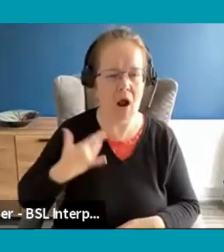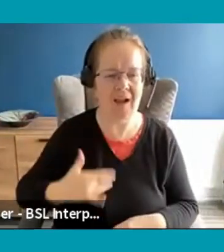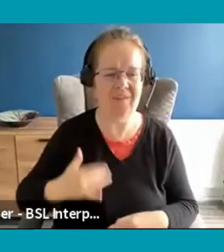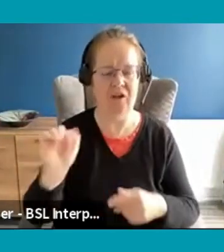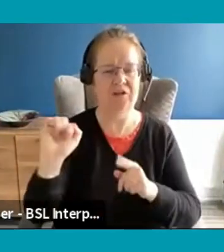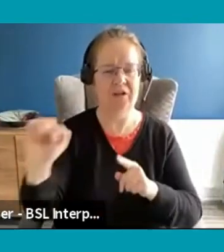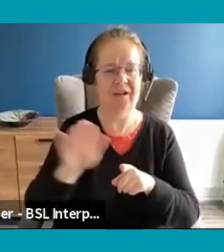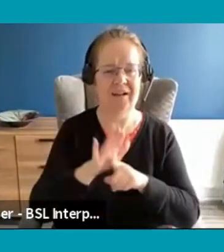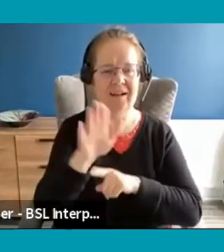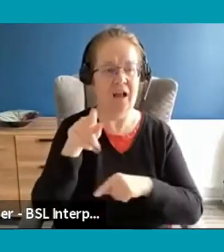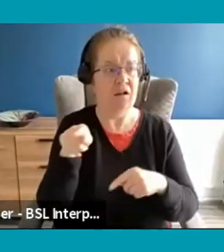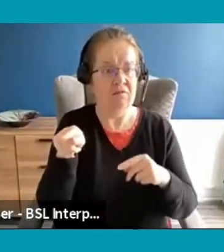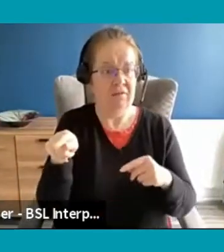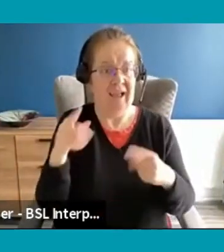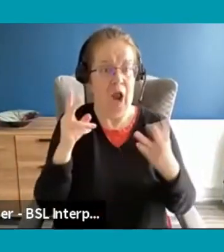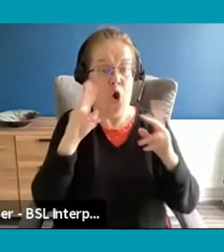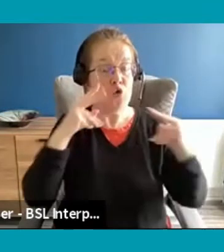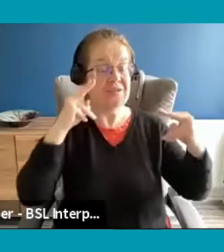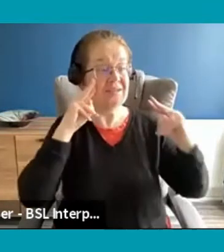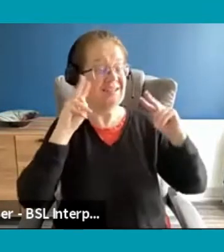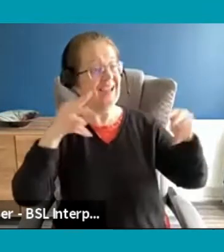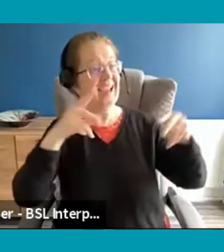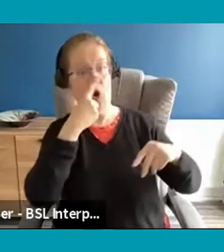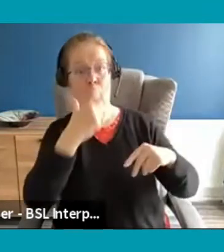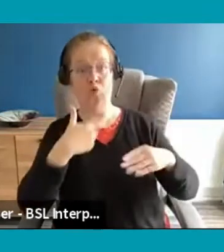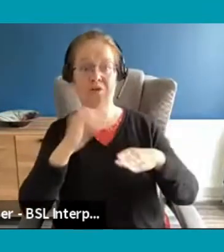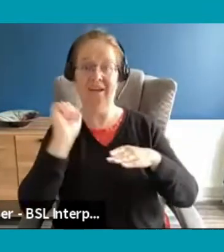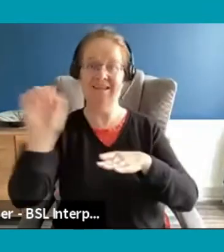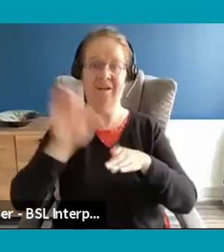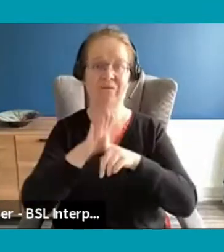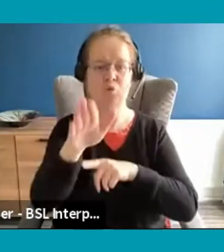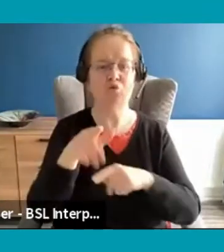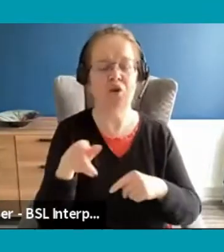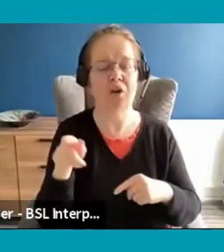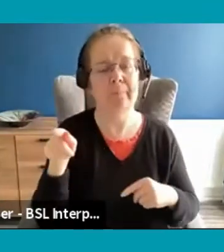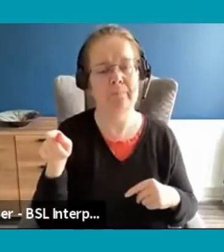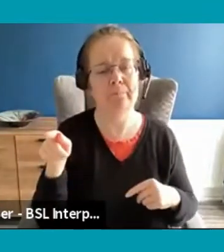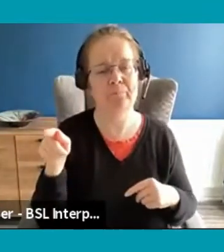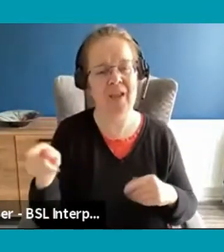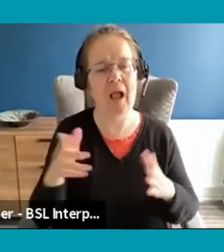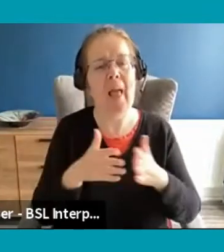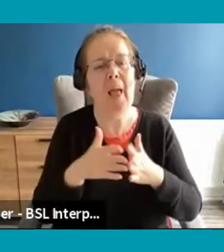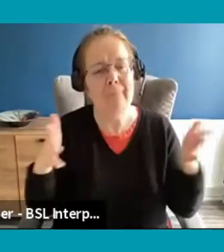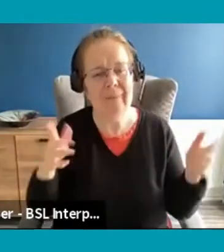necessarily see for himself. And I think that's really the the biggest adjustment that we made is,